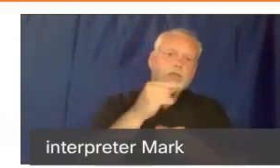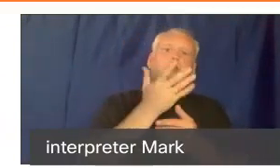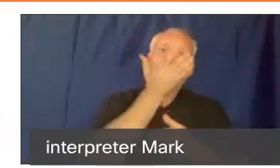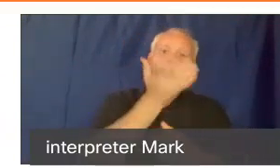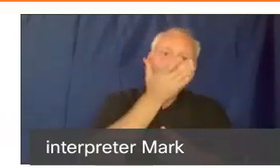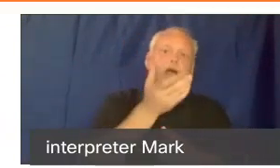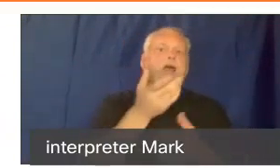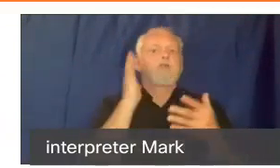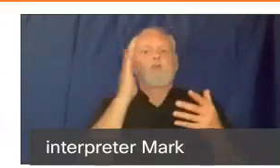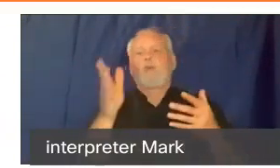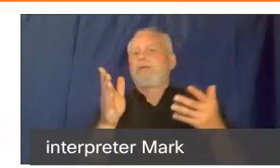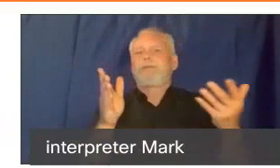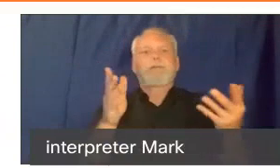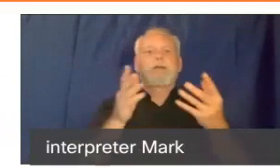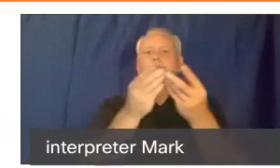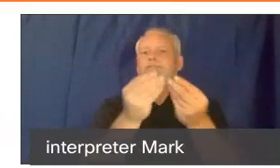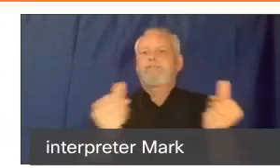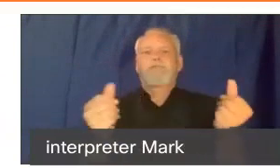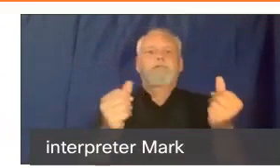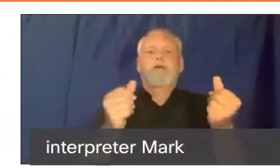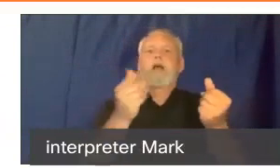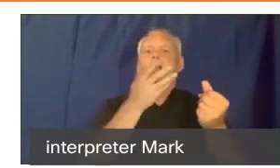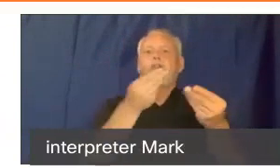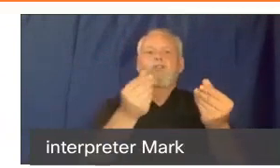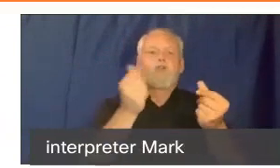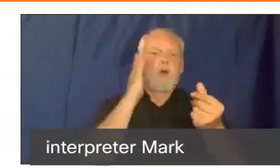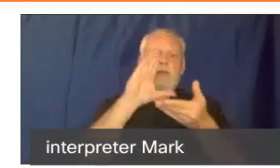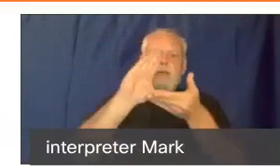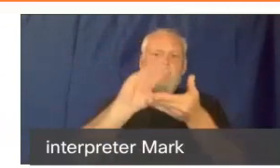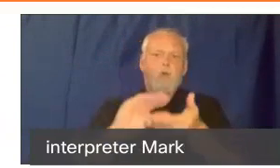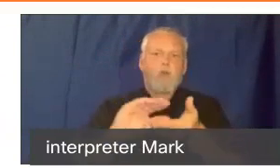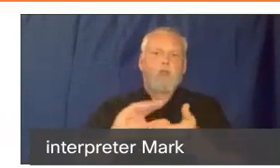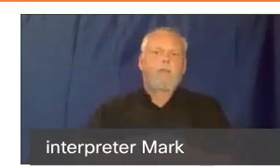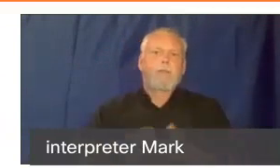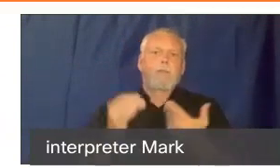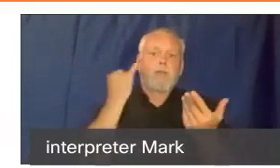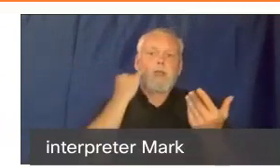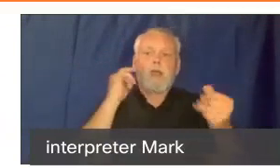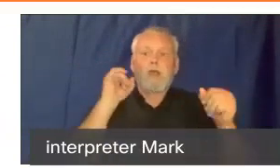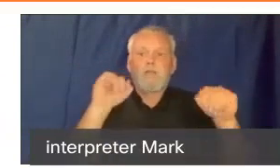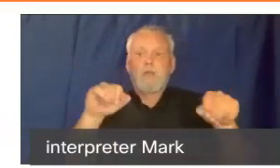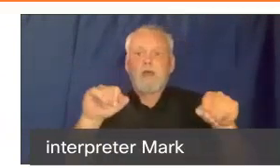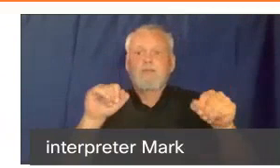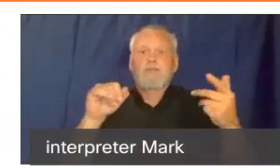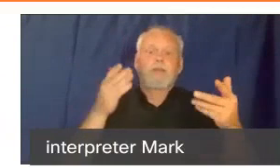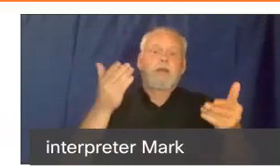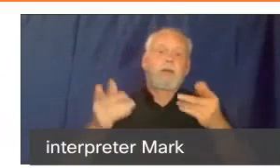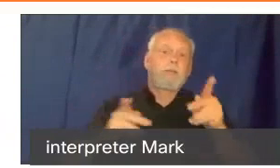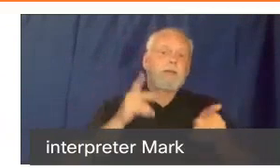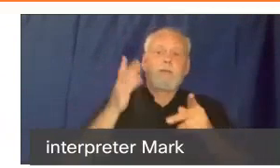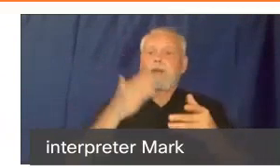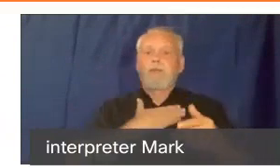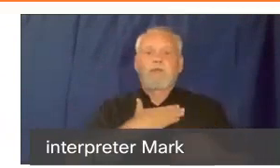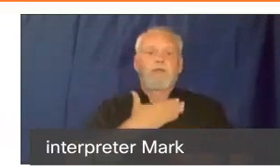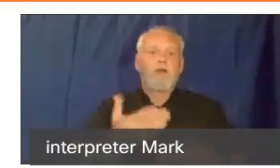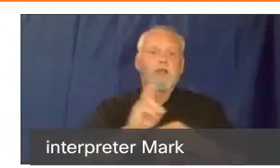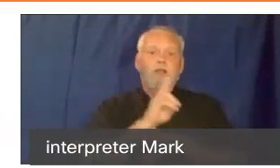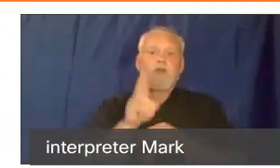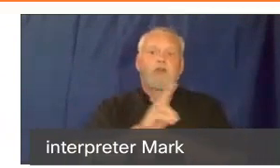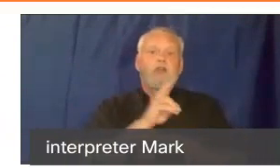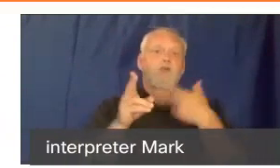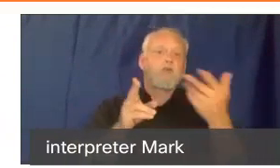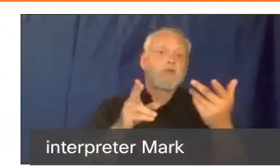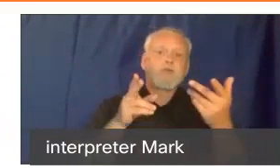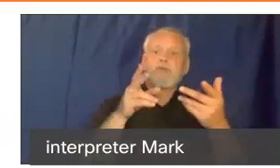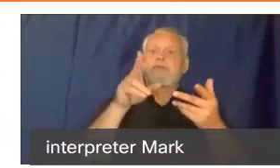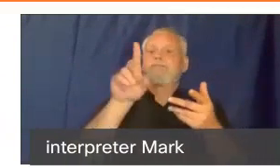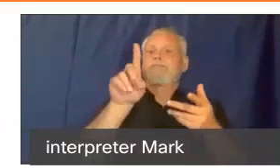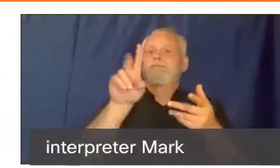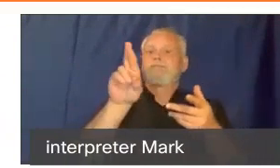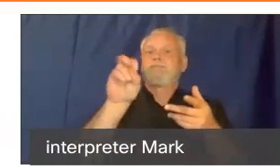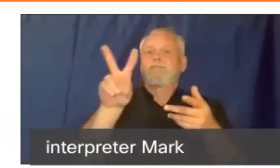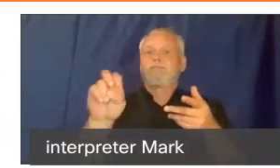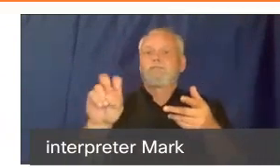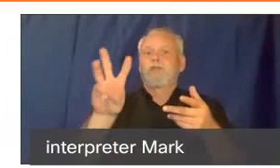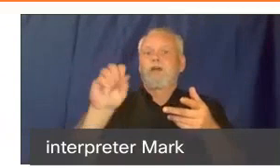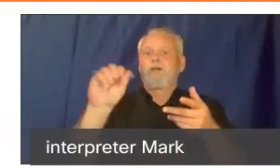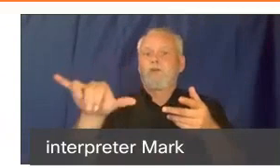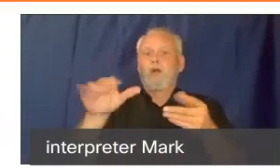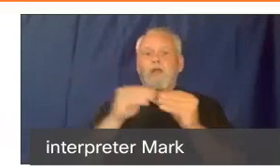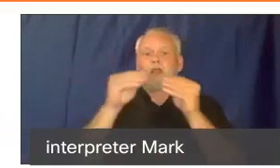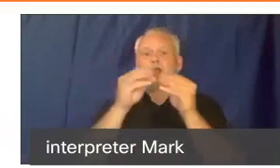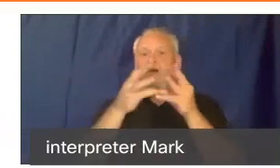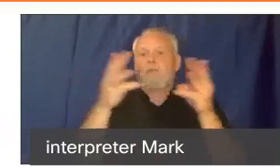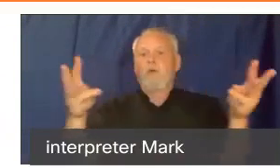And compact the soil, um, it's possible that maybe people will just voluntarily use that driveways because they're wider and you give a cyclist more.